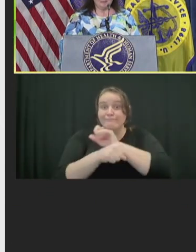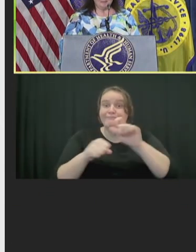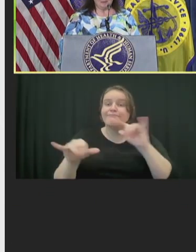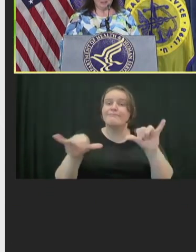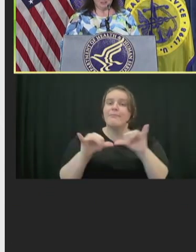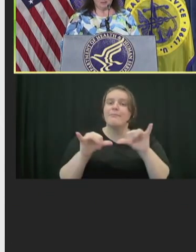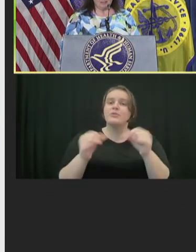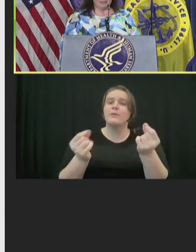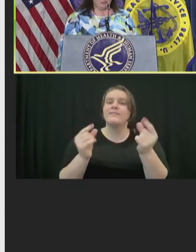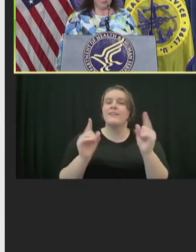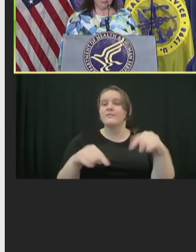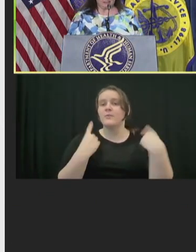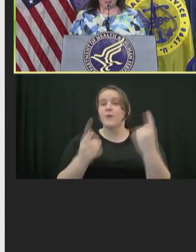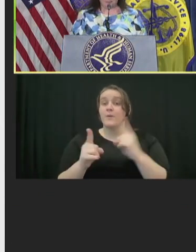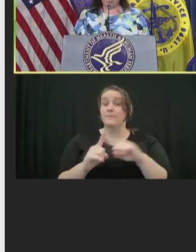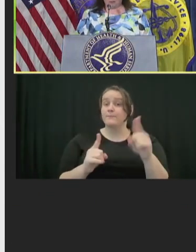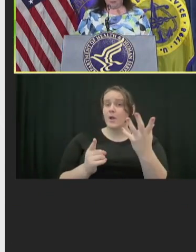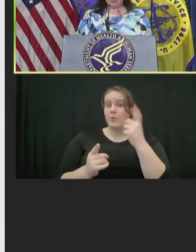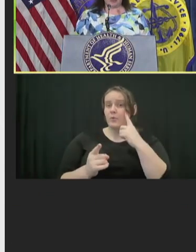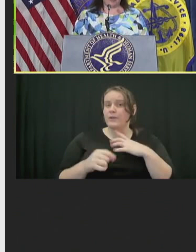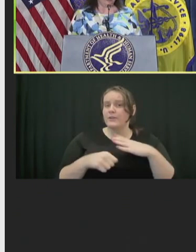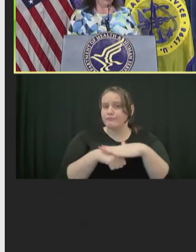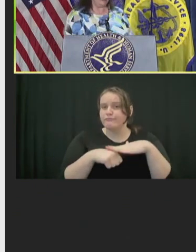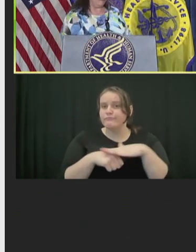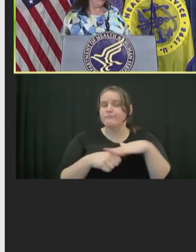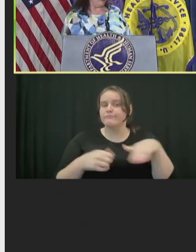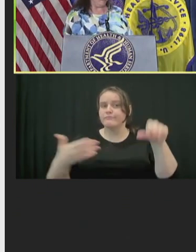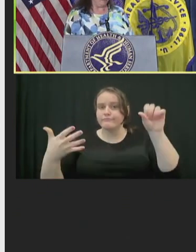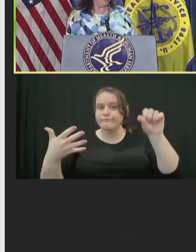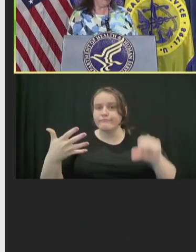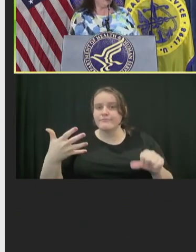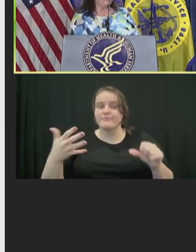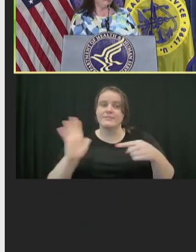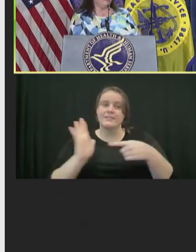But I just wanted to give you an example -- a few examples of the programs that we